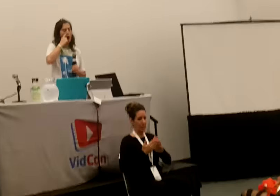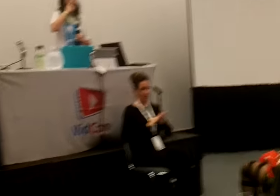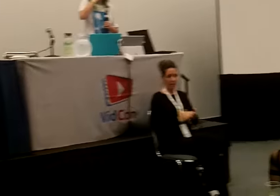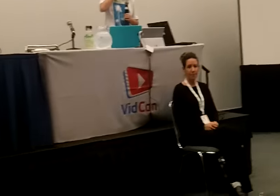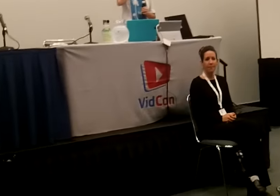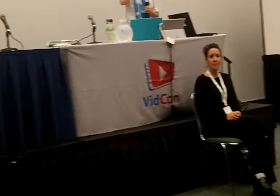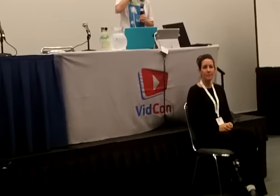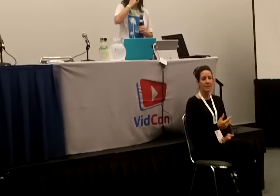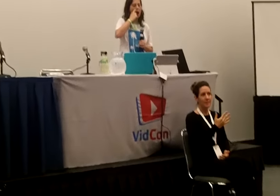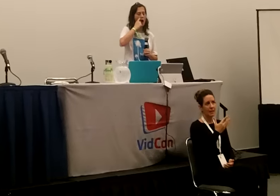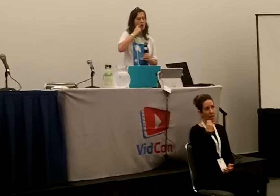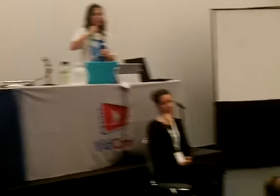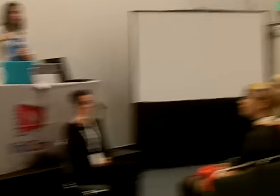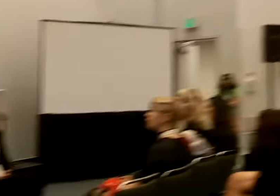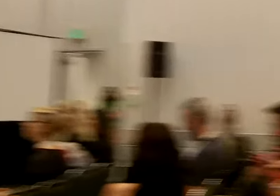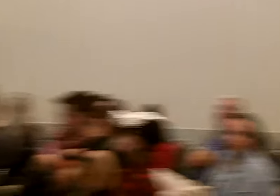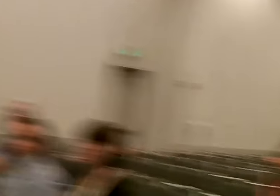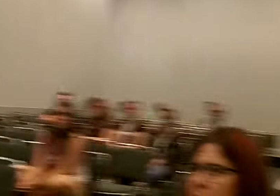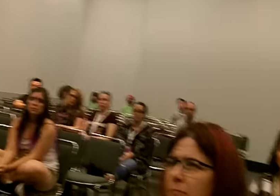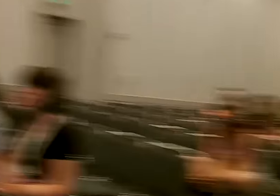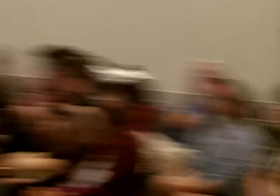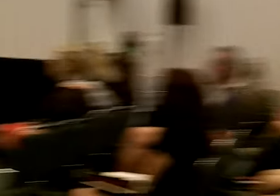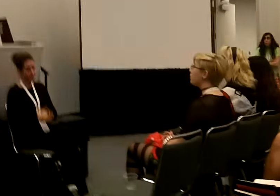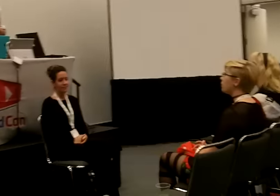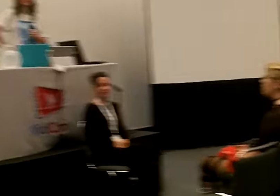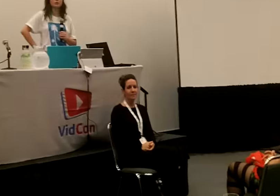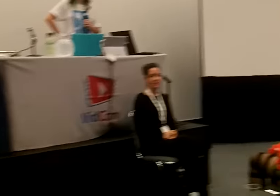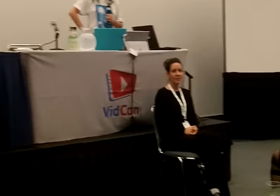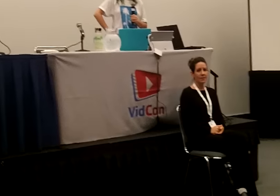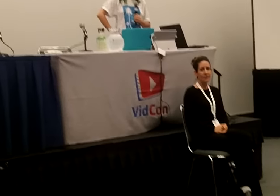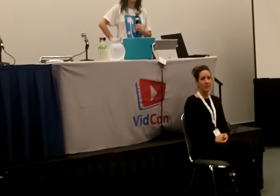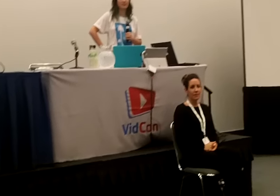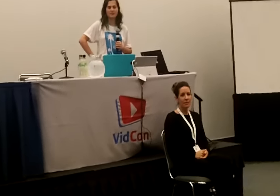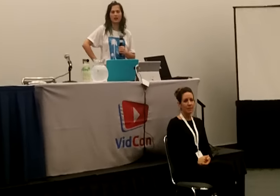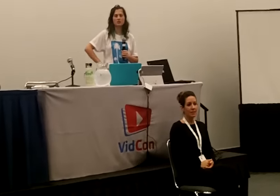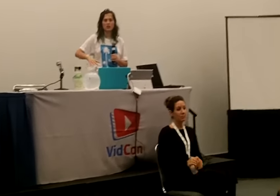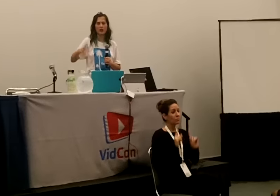And besides, like, knowing ASL? Definitely going to deaf events,